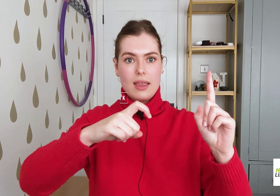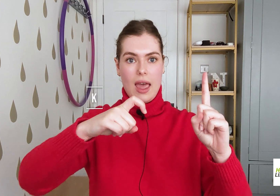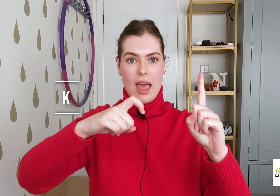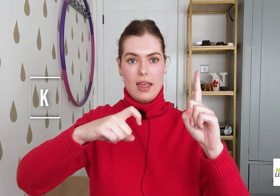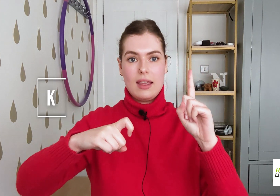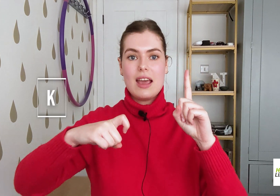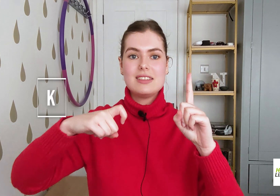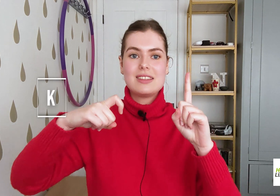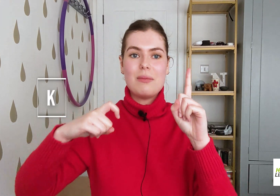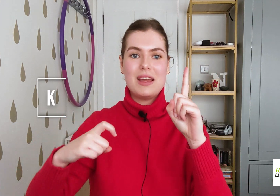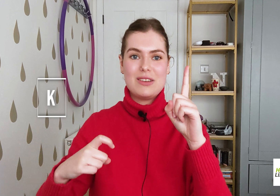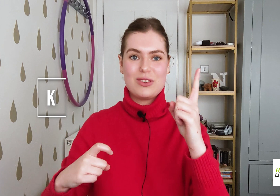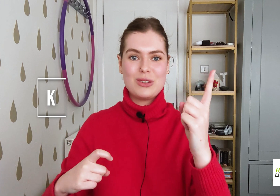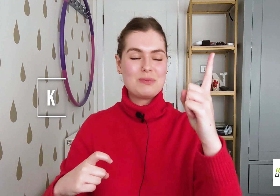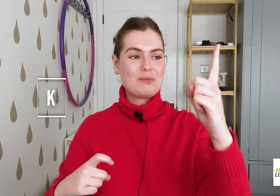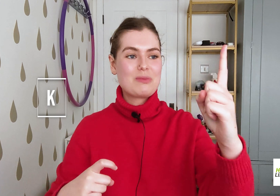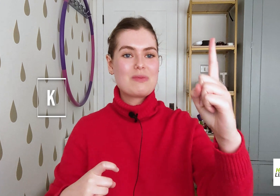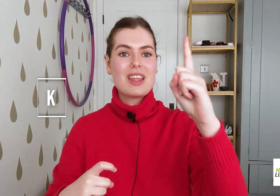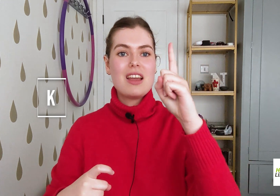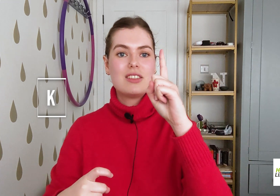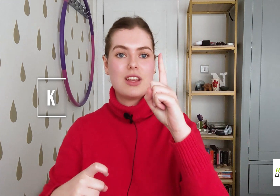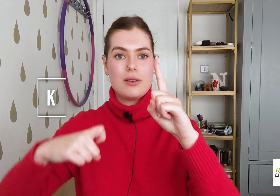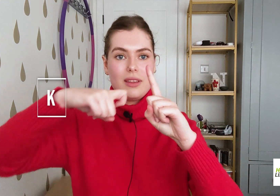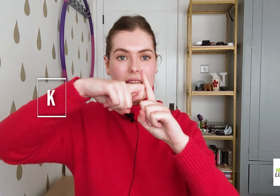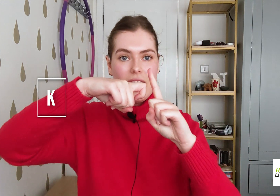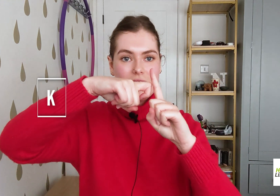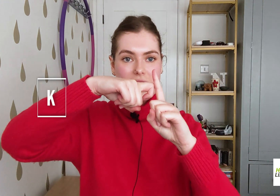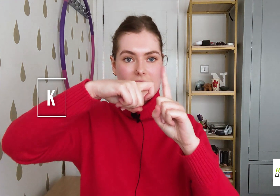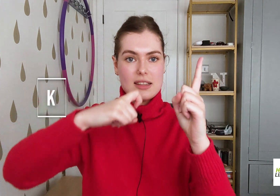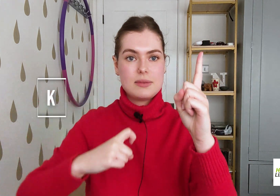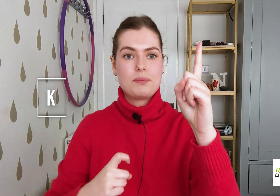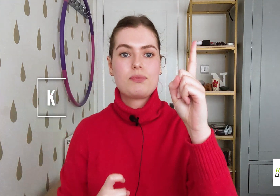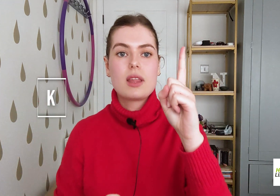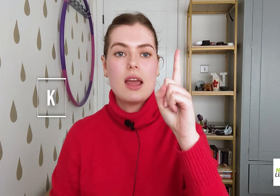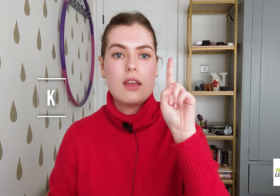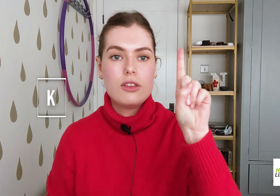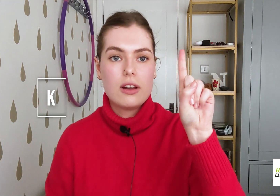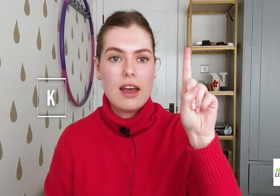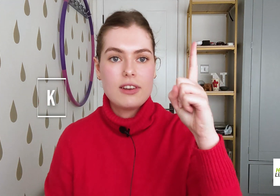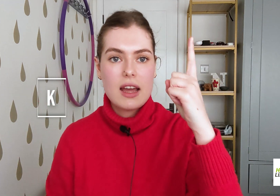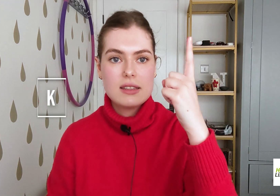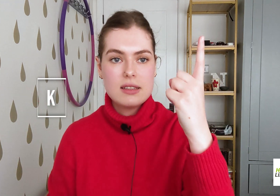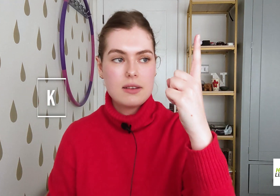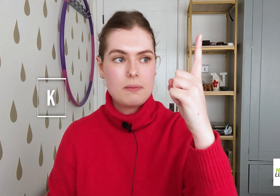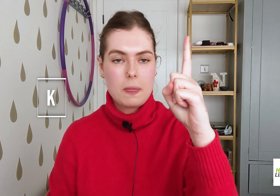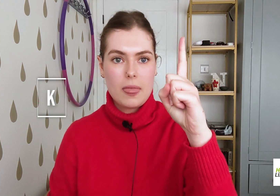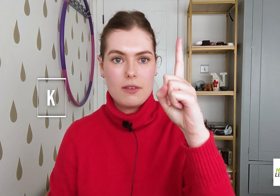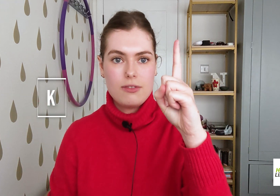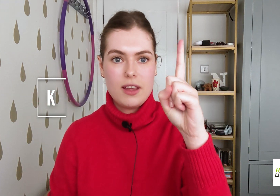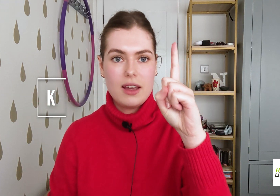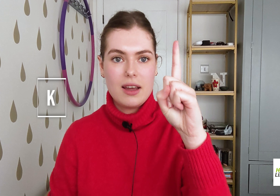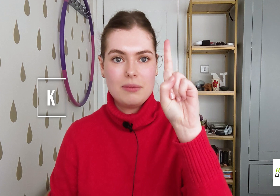“K” is a bit difficult, so “K” looks like this. Your left hand finger